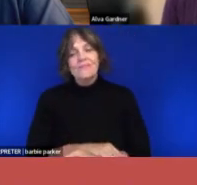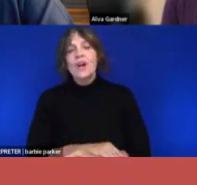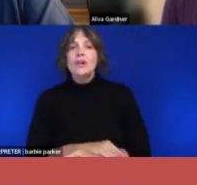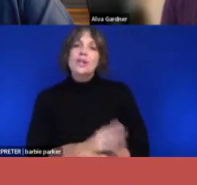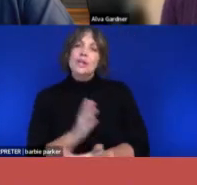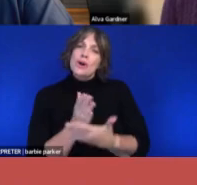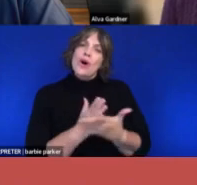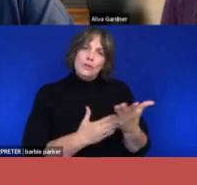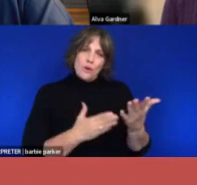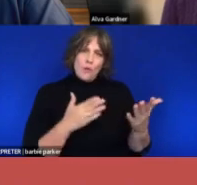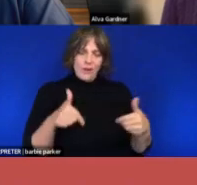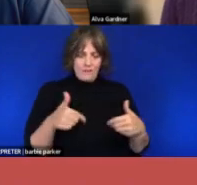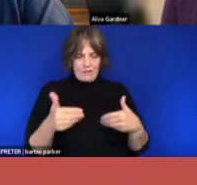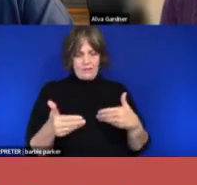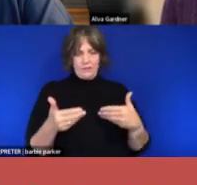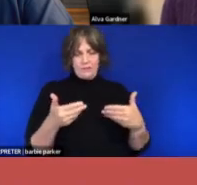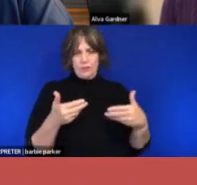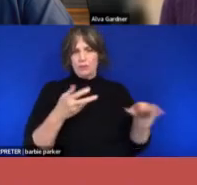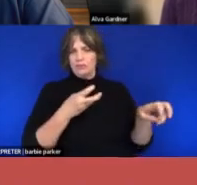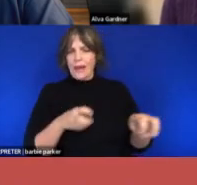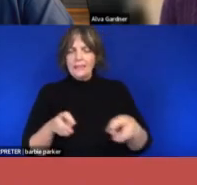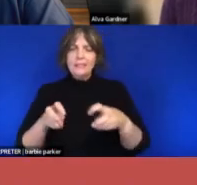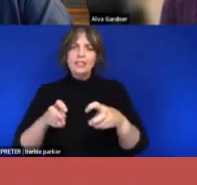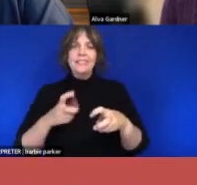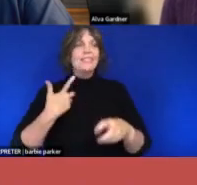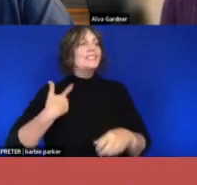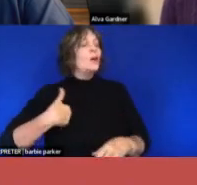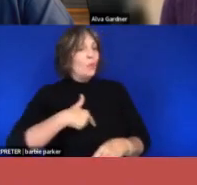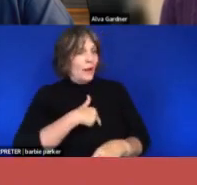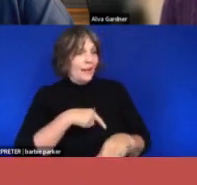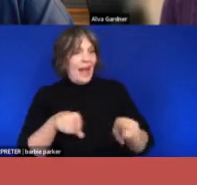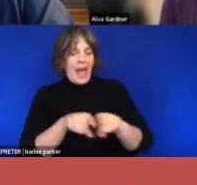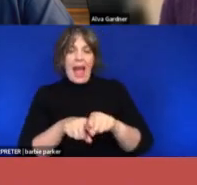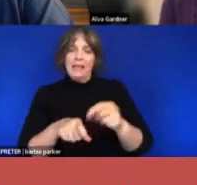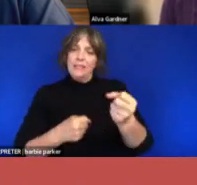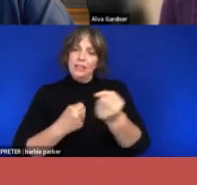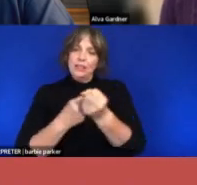transition is we as support professionals are now required